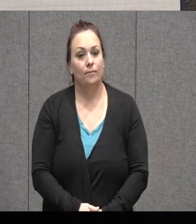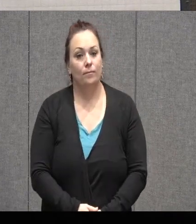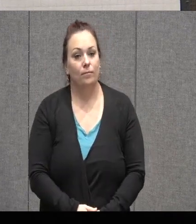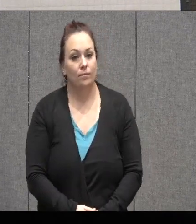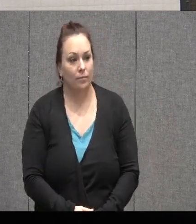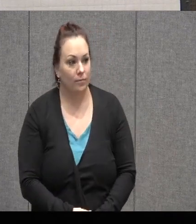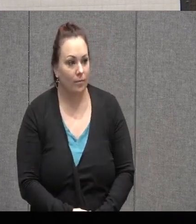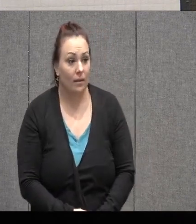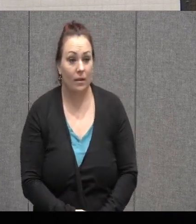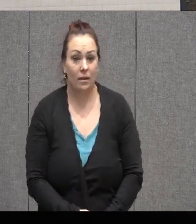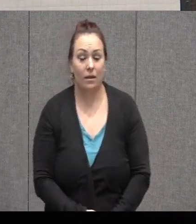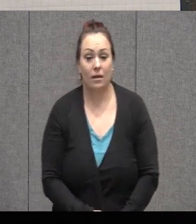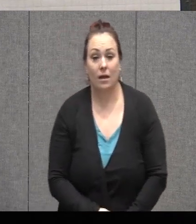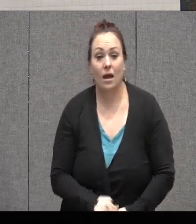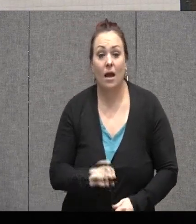Oh, yes, disrespect is another good one.